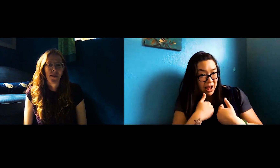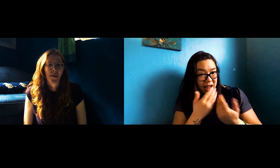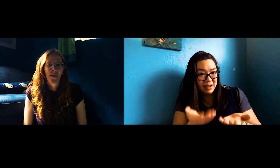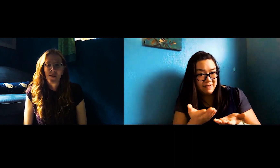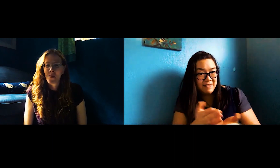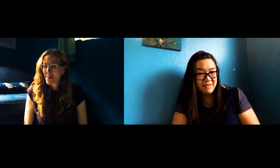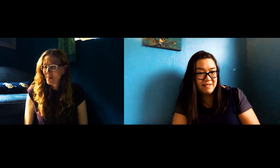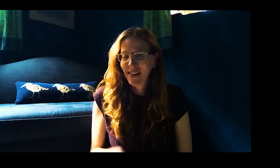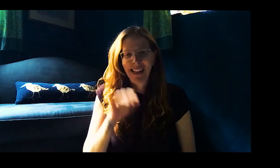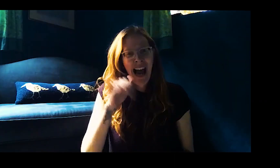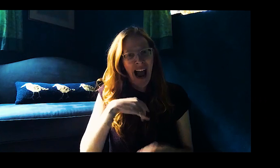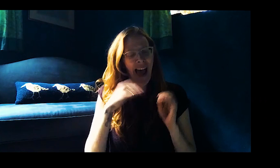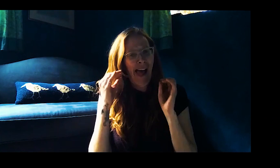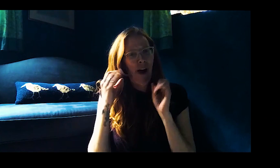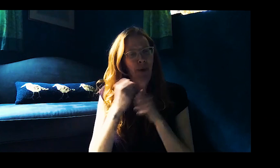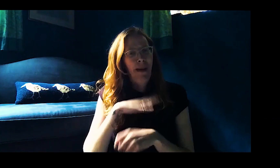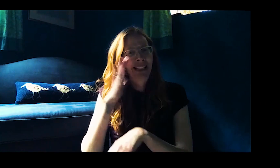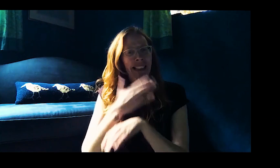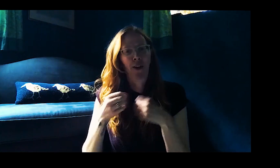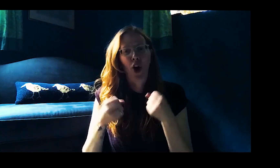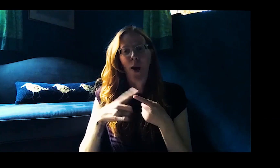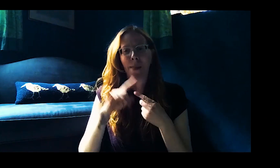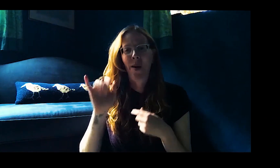us about your journey talking about this? Yes, with my son in the car - my work,